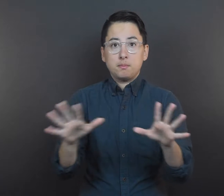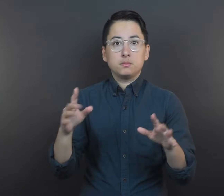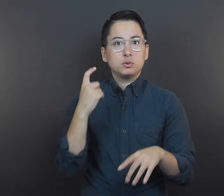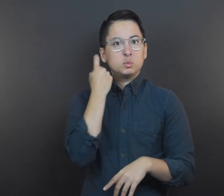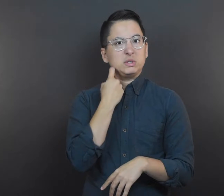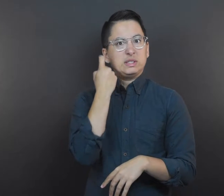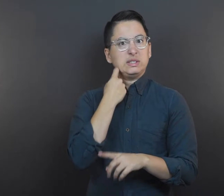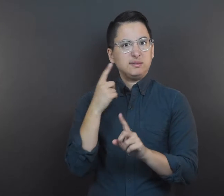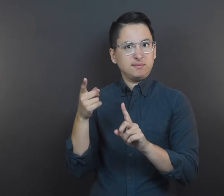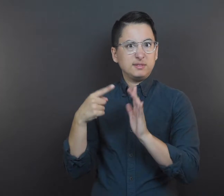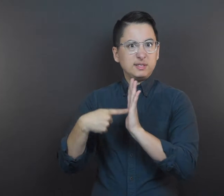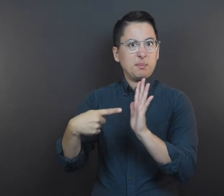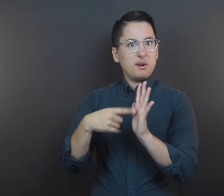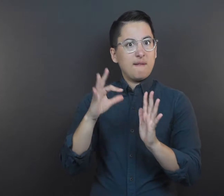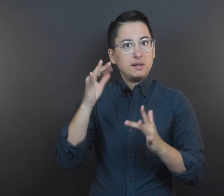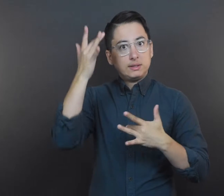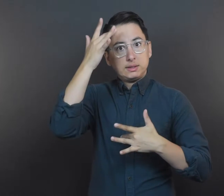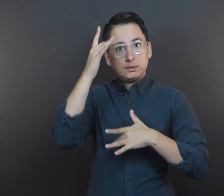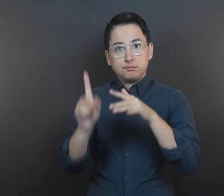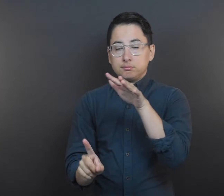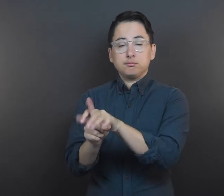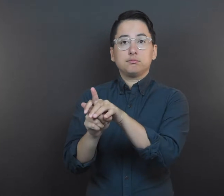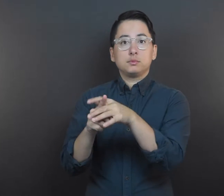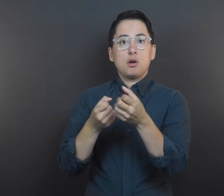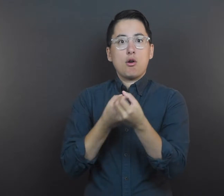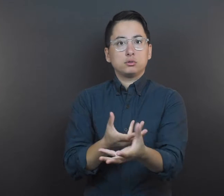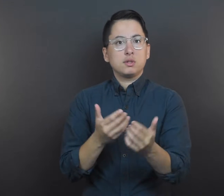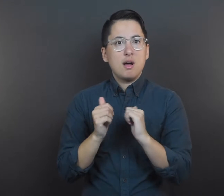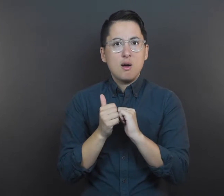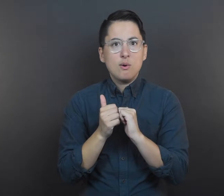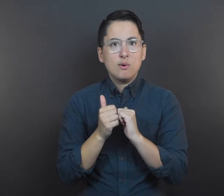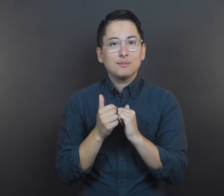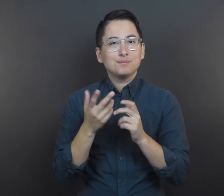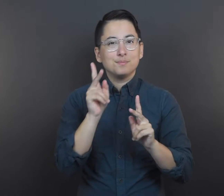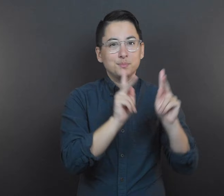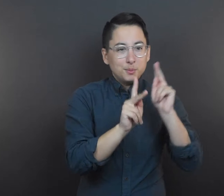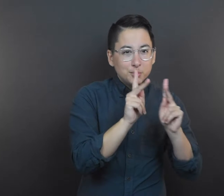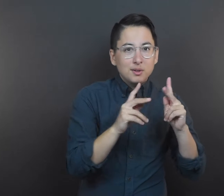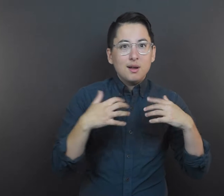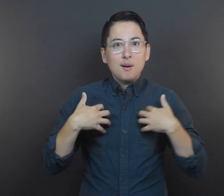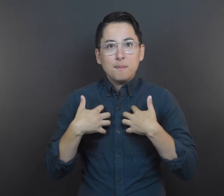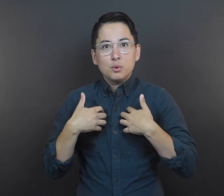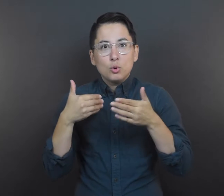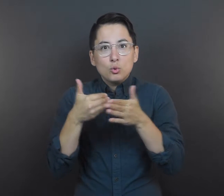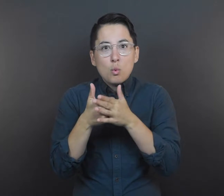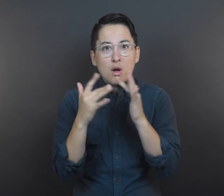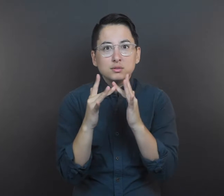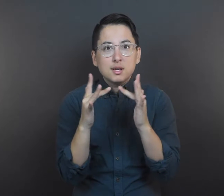The COVID-19 pandemic is the latest example of a disease emerging as a result of close